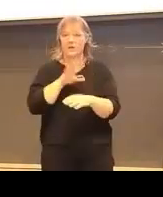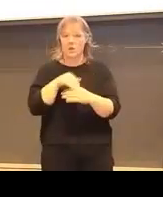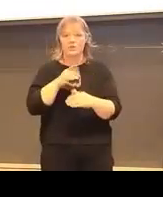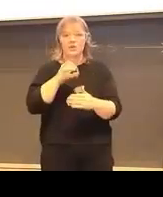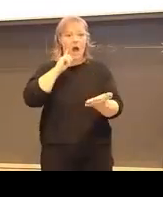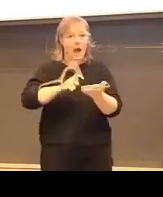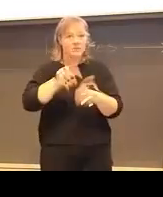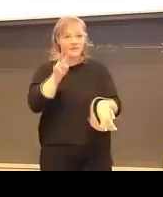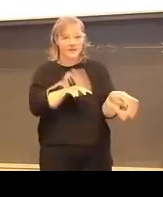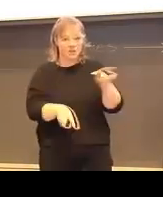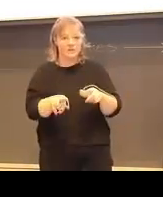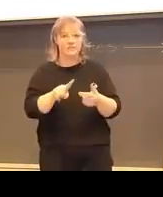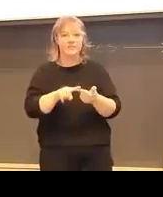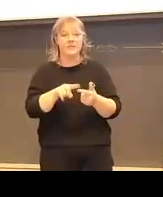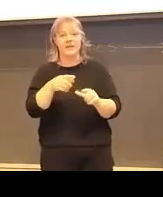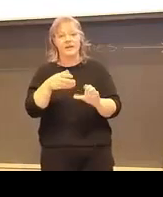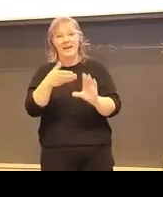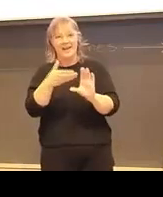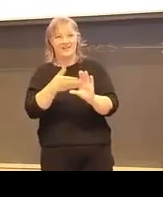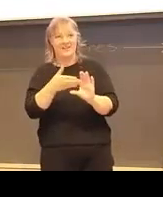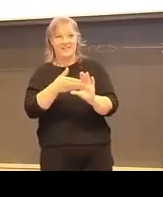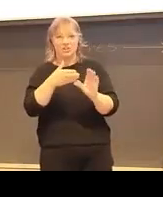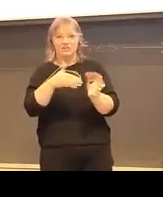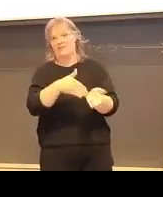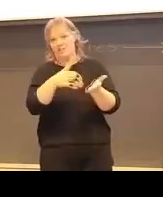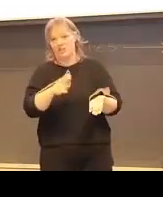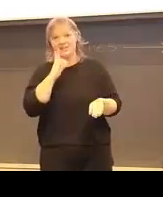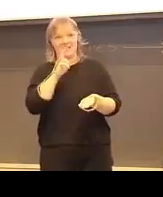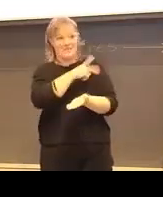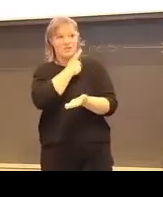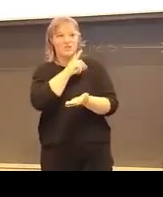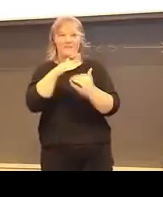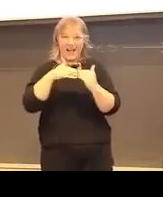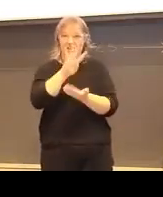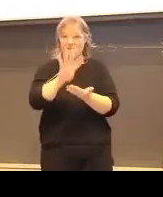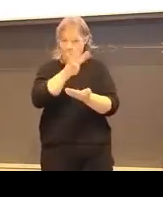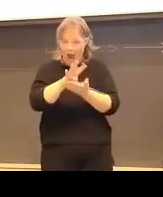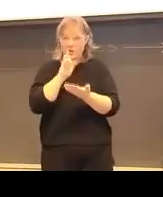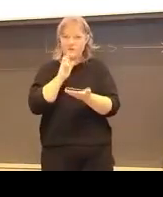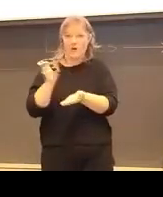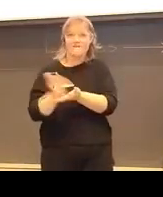of Physicians seeing patients for at least four hours to get a valid sample then compiling both